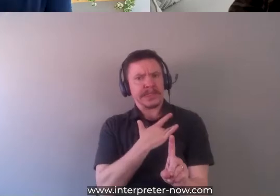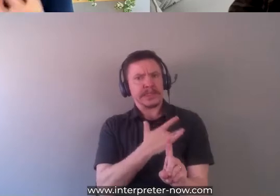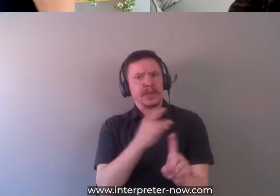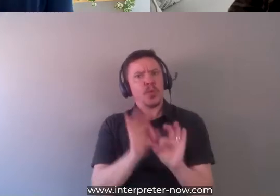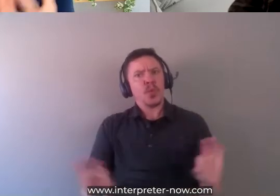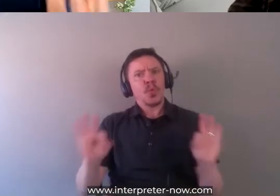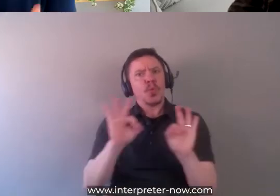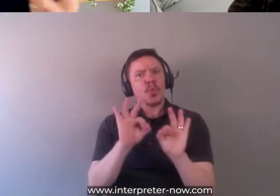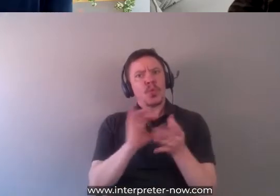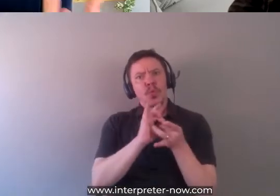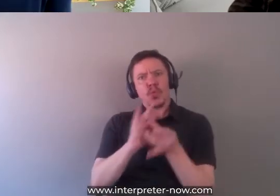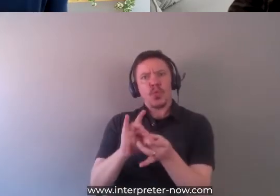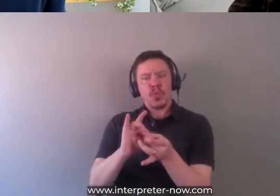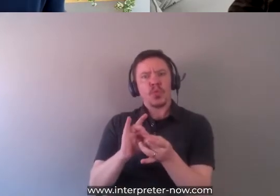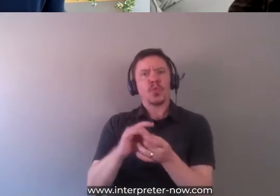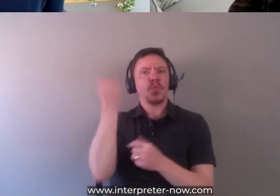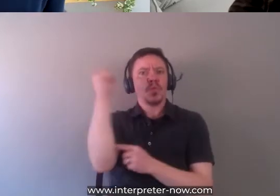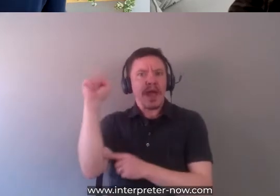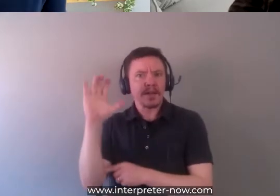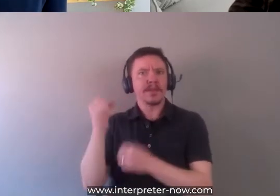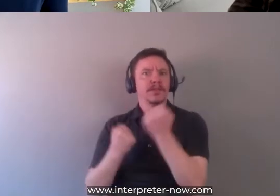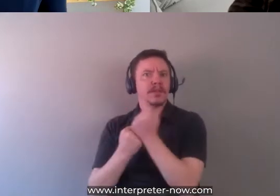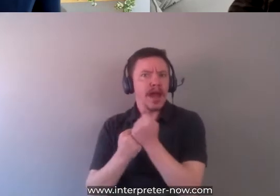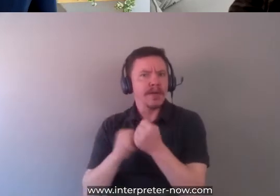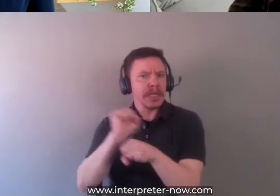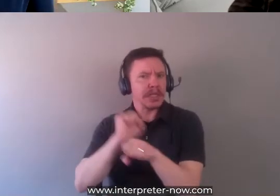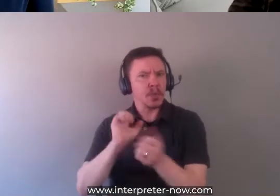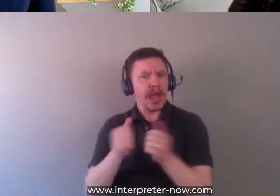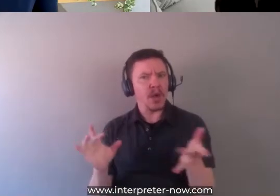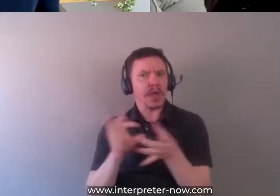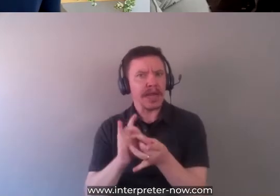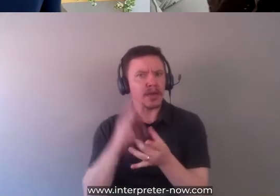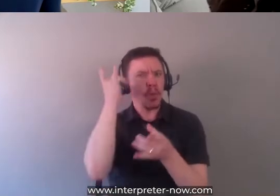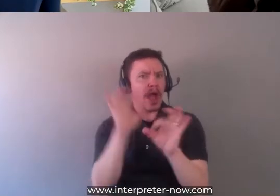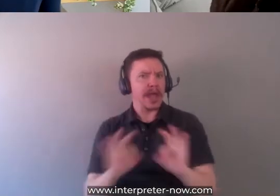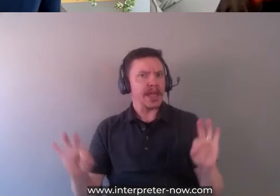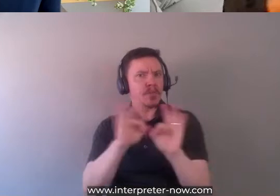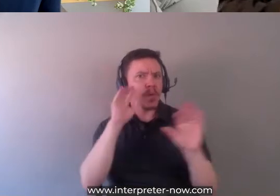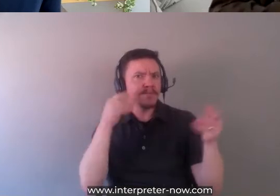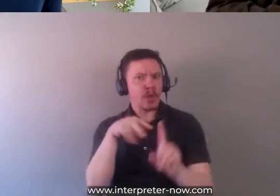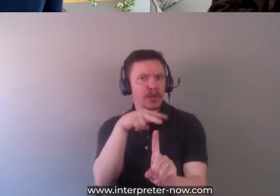to all of the activist and advocacy work that you do? Why is it so important to focus on surveillance?